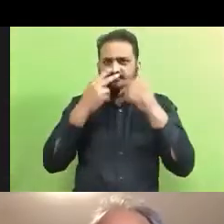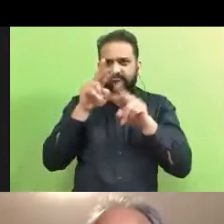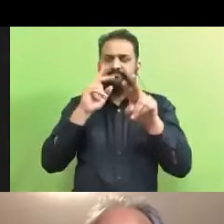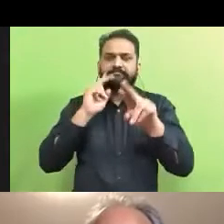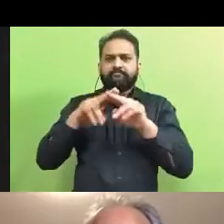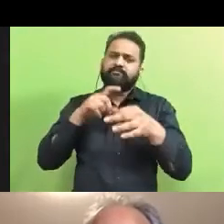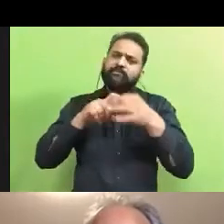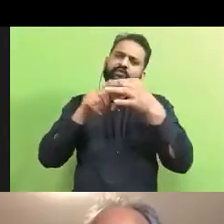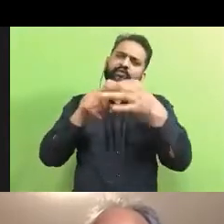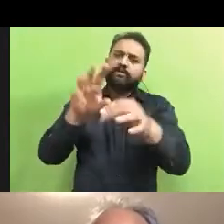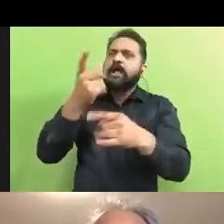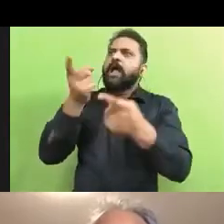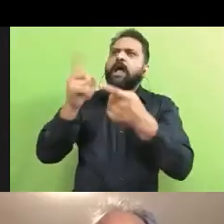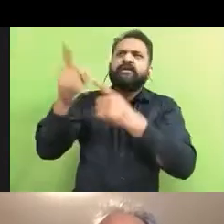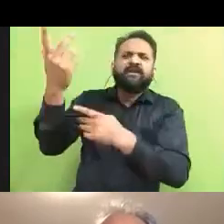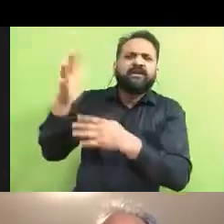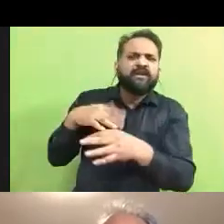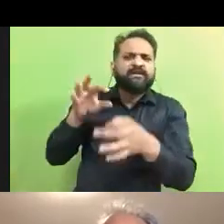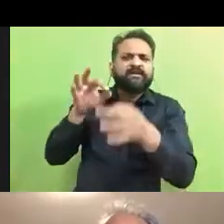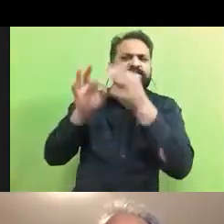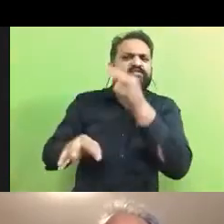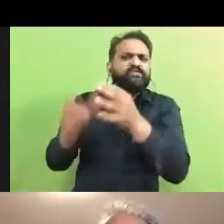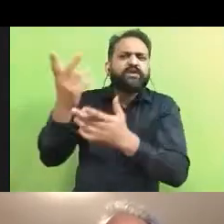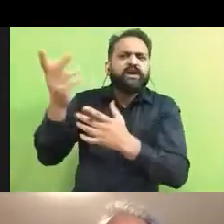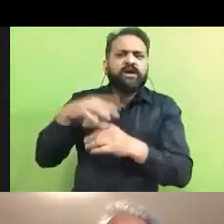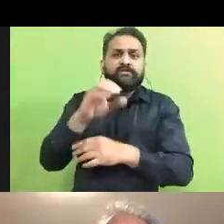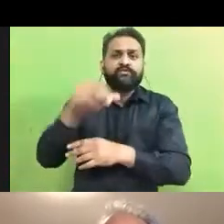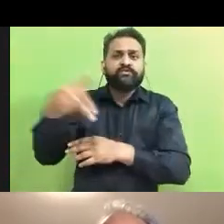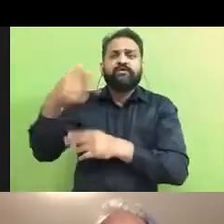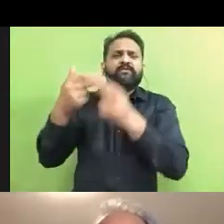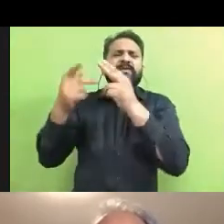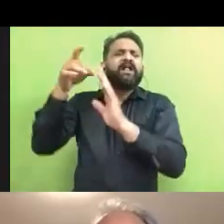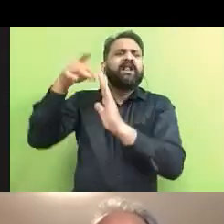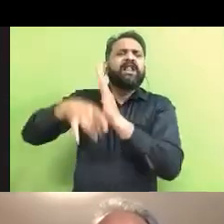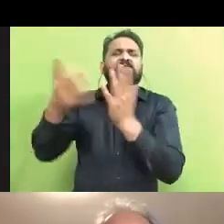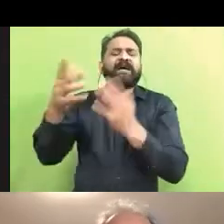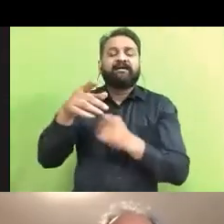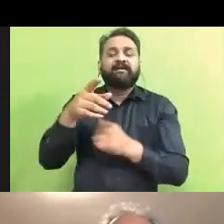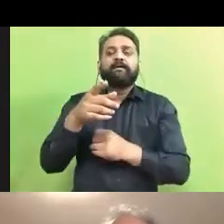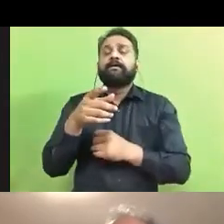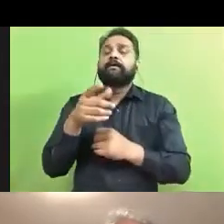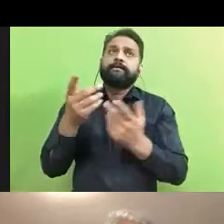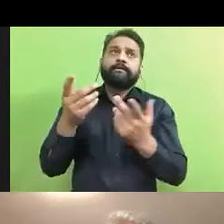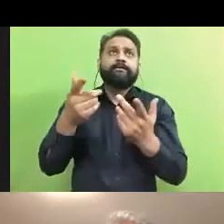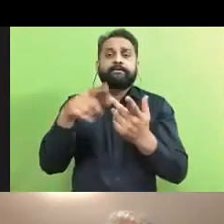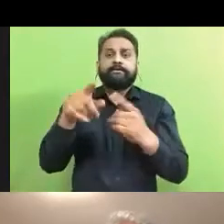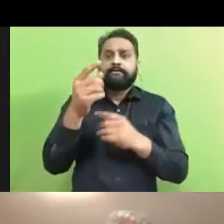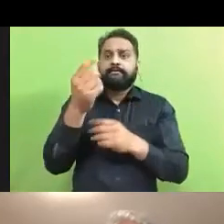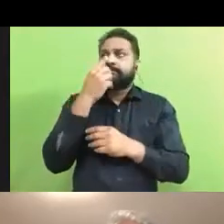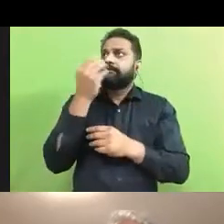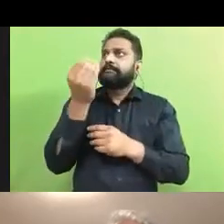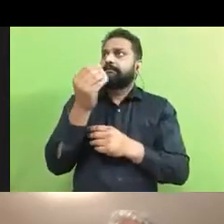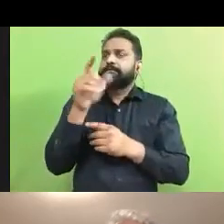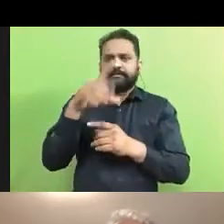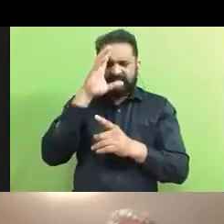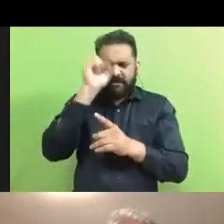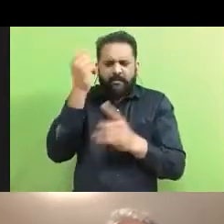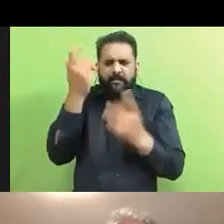or what was the story in james bond movie most of the time only thing we can remember is the stunt